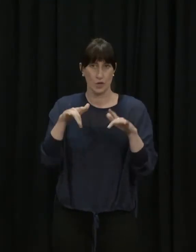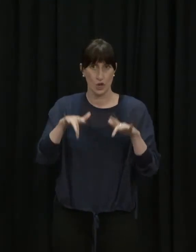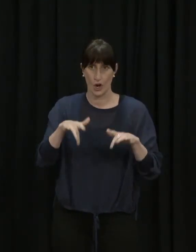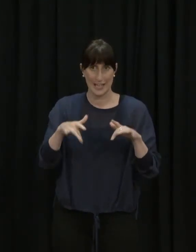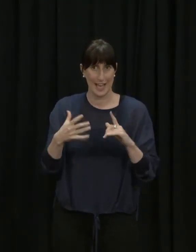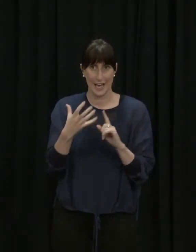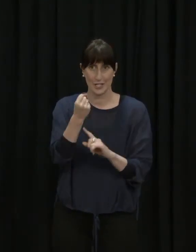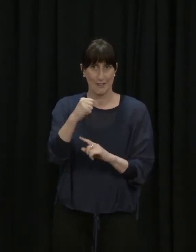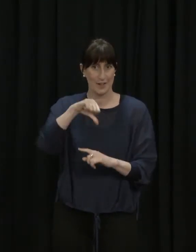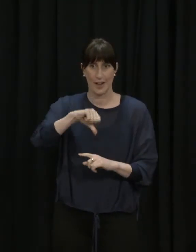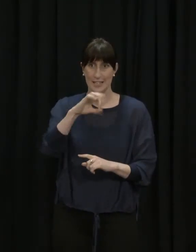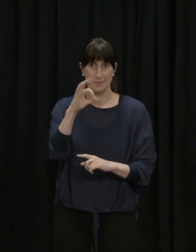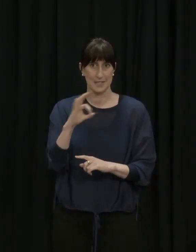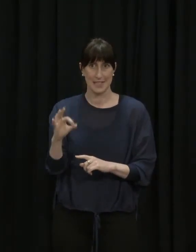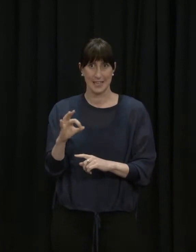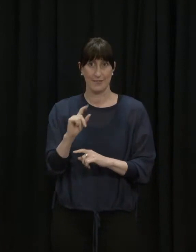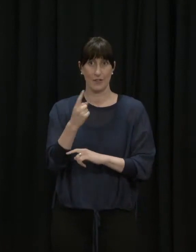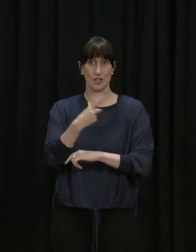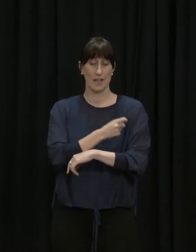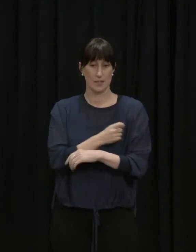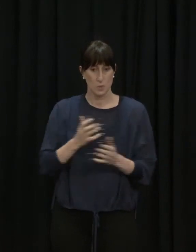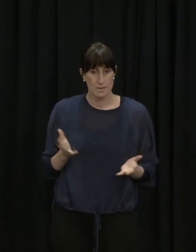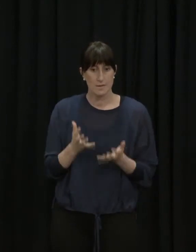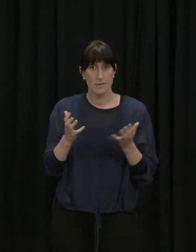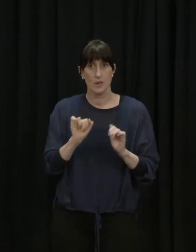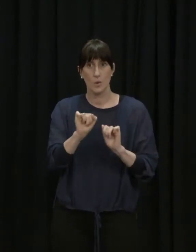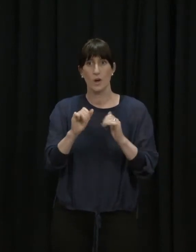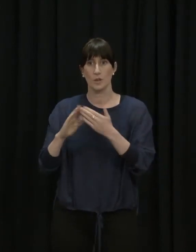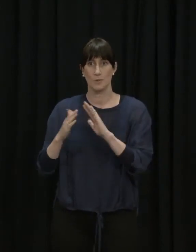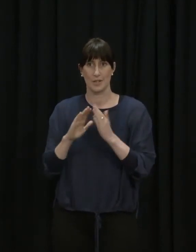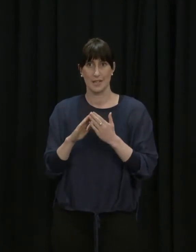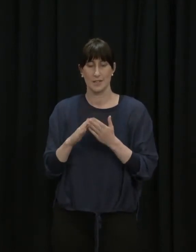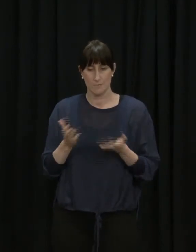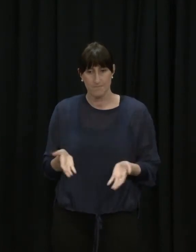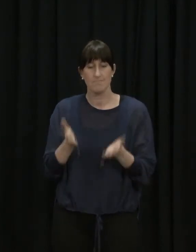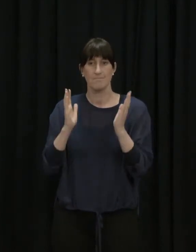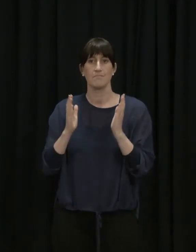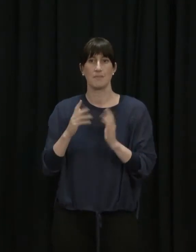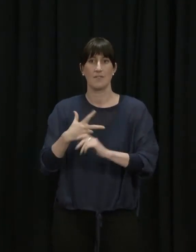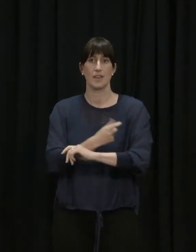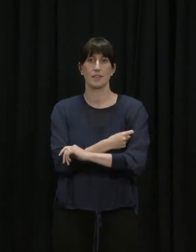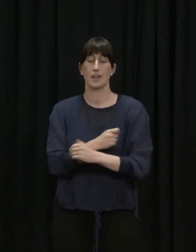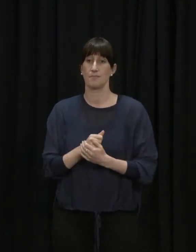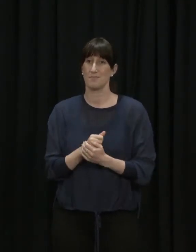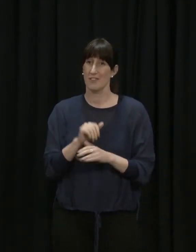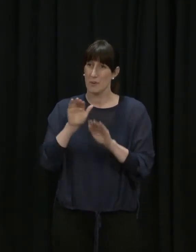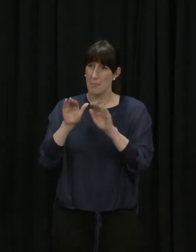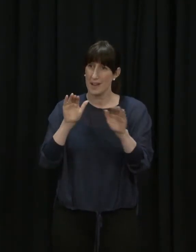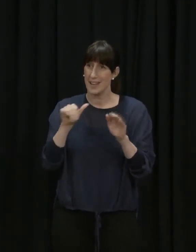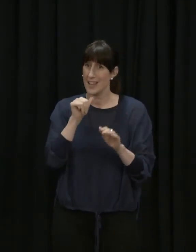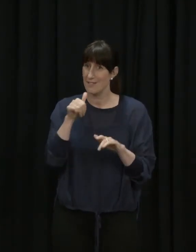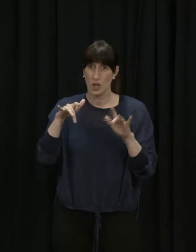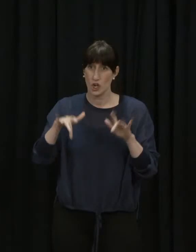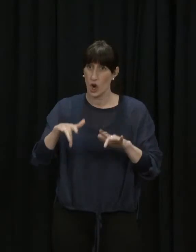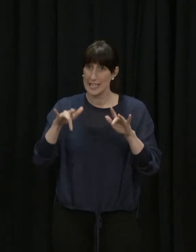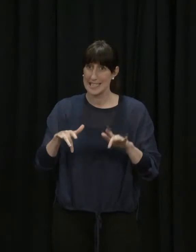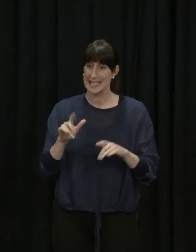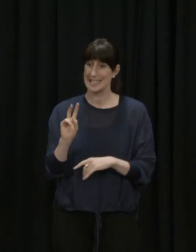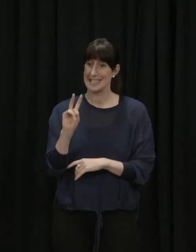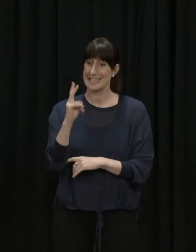challenge to dot to other DH bees. It shows this is doable and to